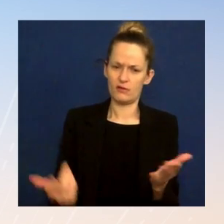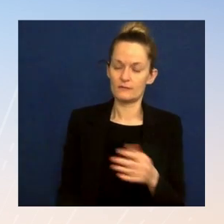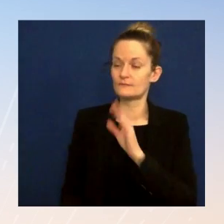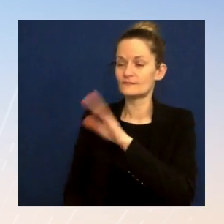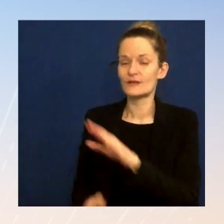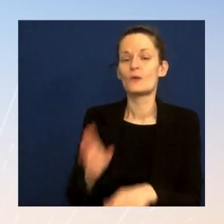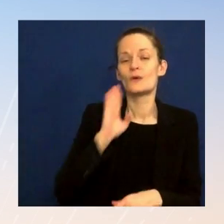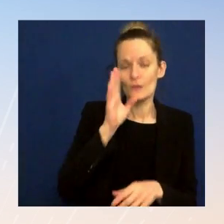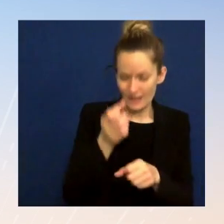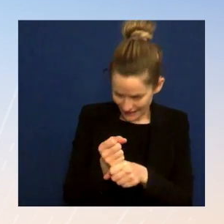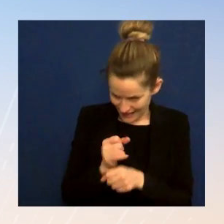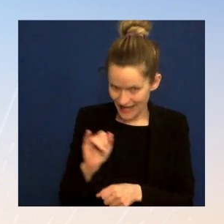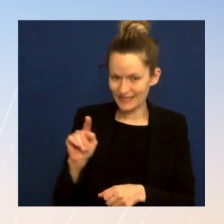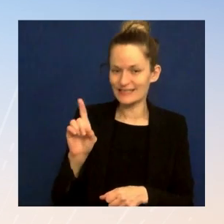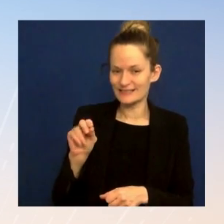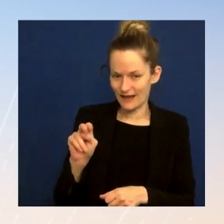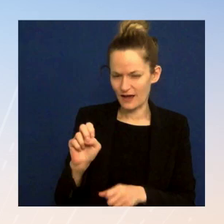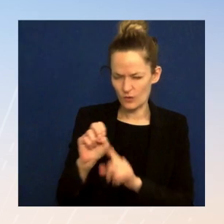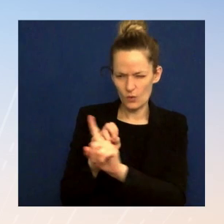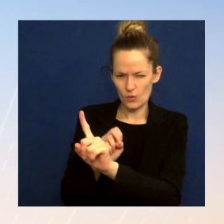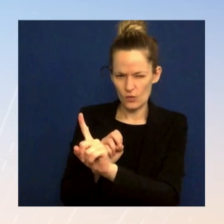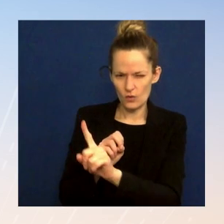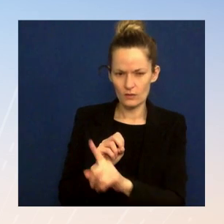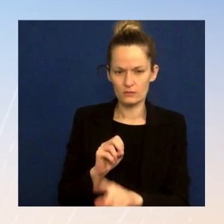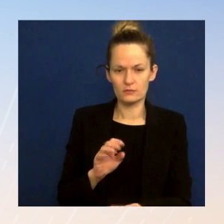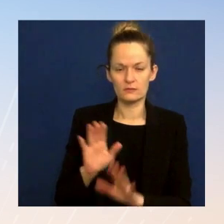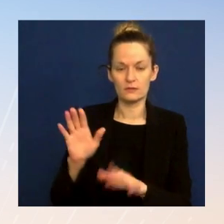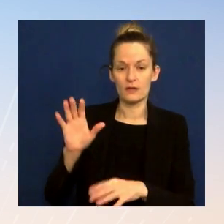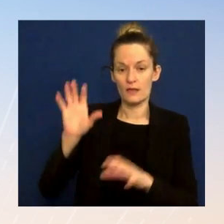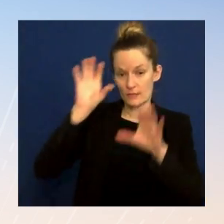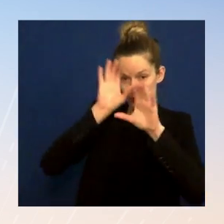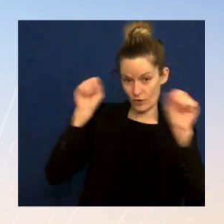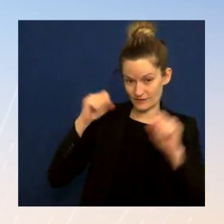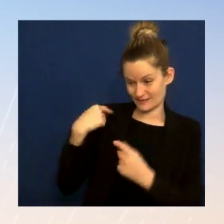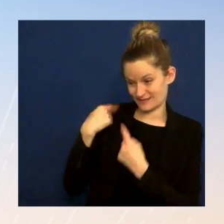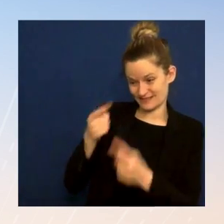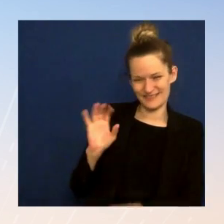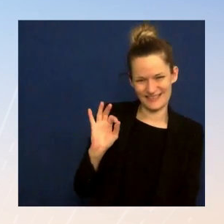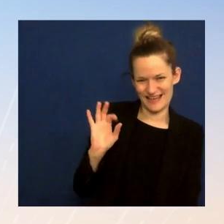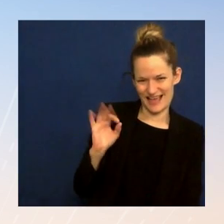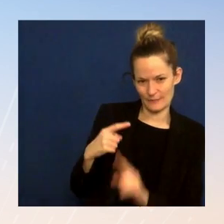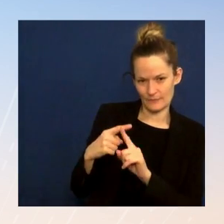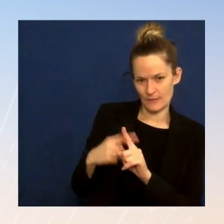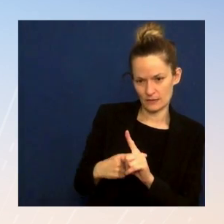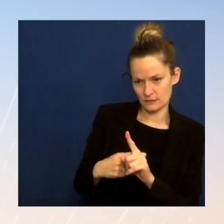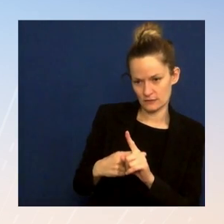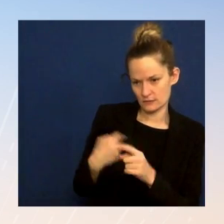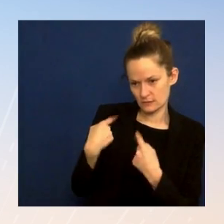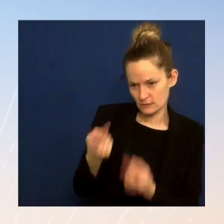Ms. Psaki: Second, we would say -- he's nine months into his presidency. Second, we would say what we're talking about here is the largest investment in addressing